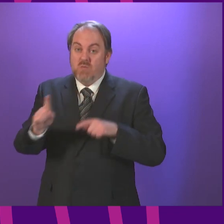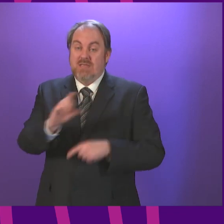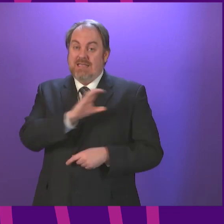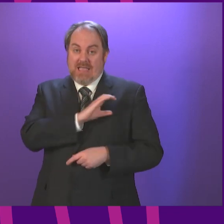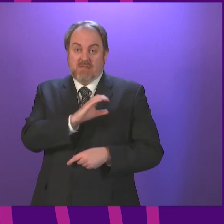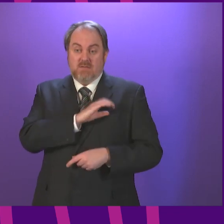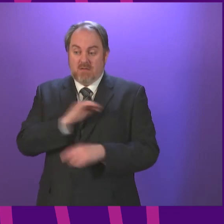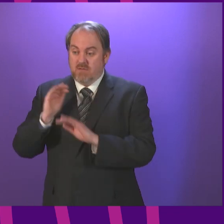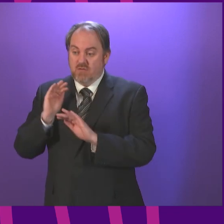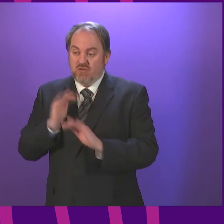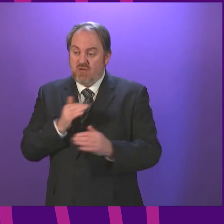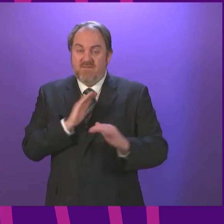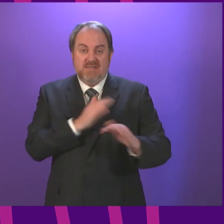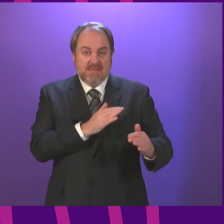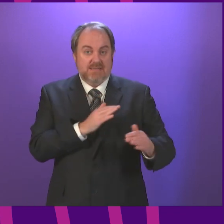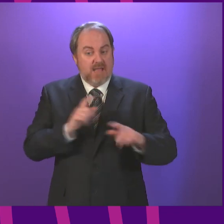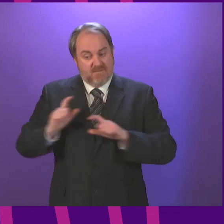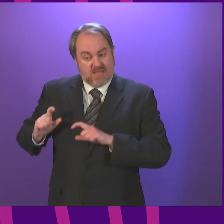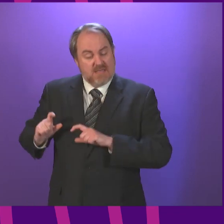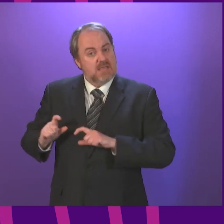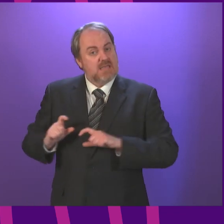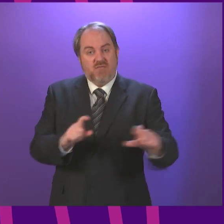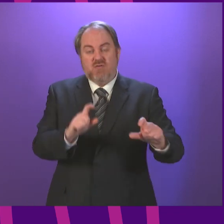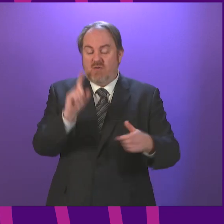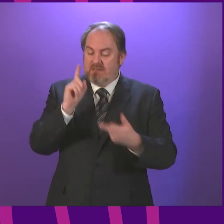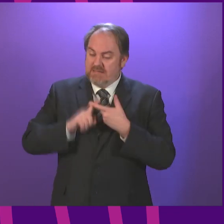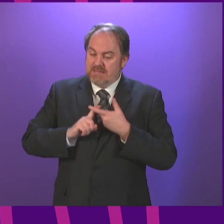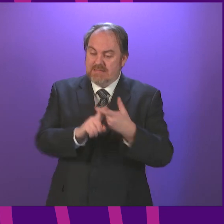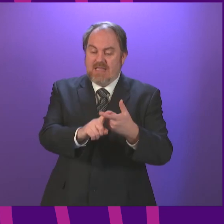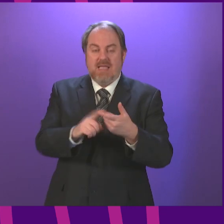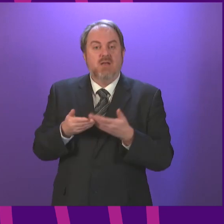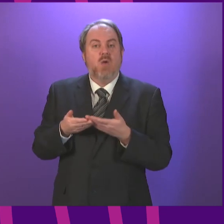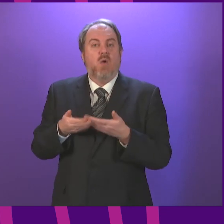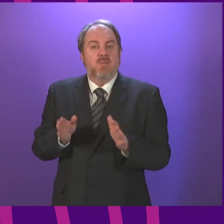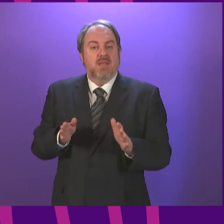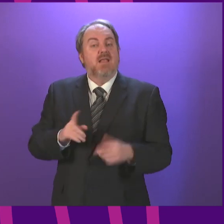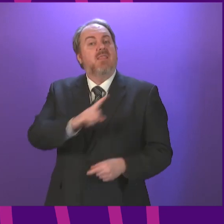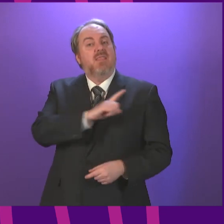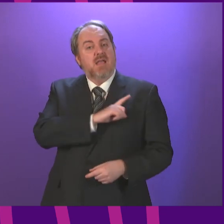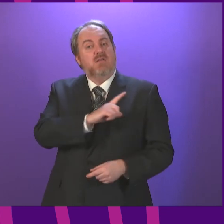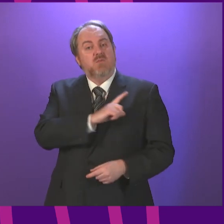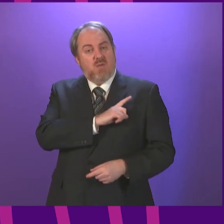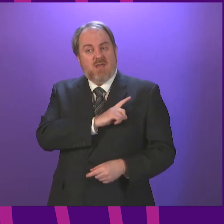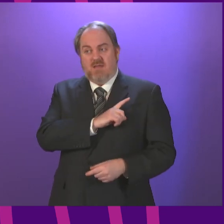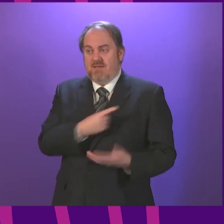continue through the pandemic. That is why the fundamental message with which I started is so important.